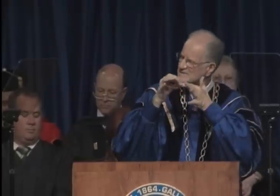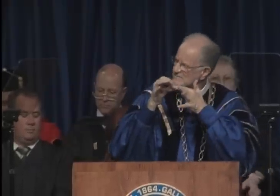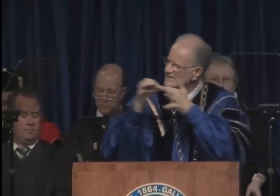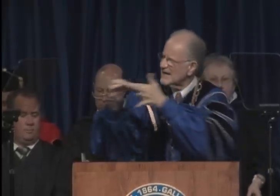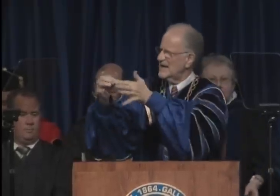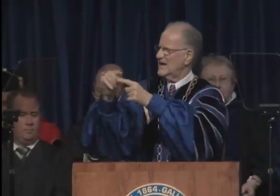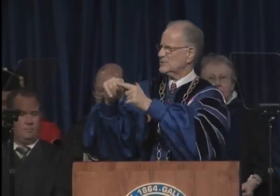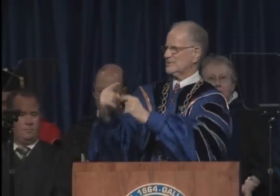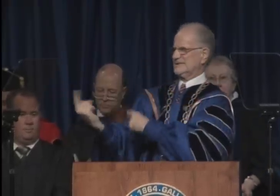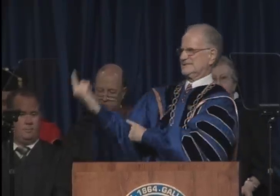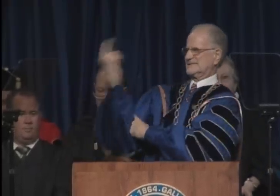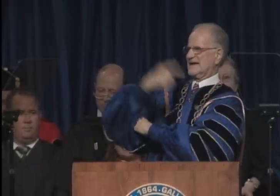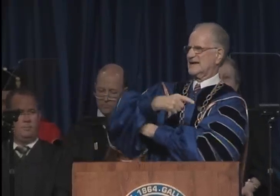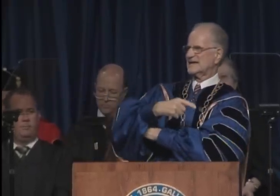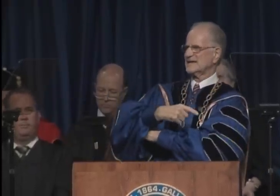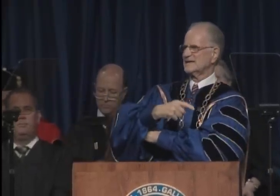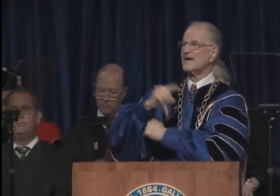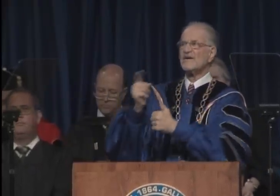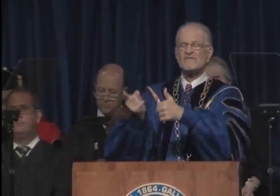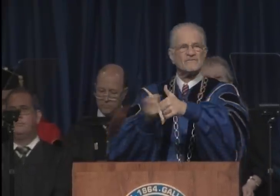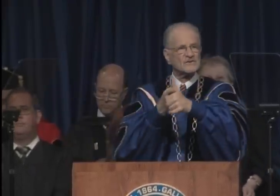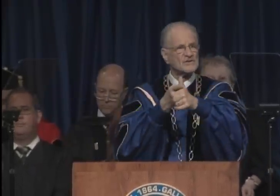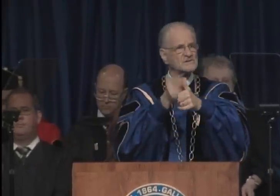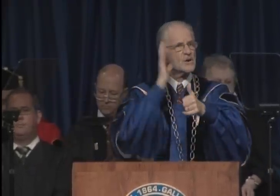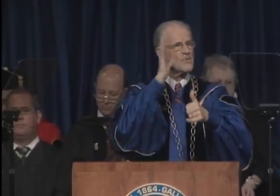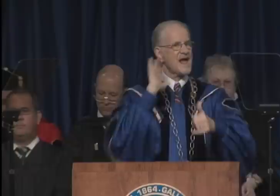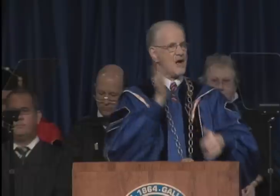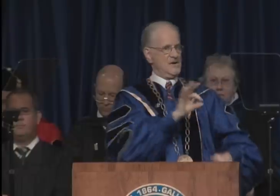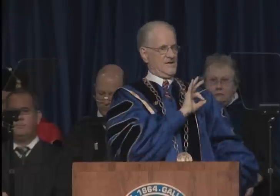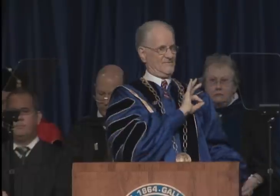that has led to this day.